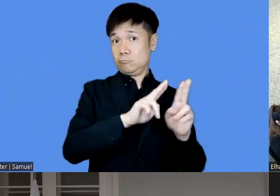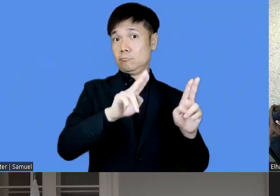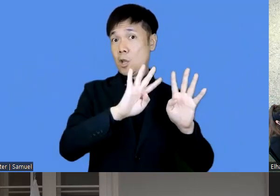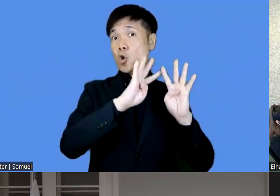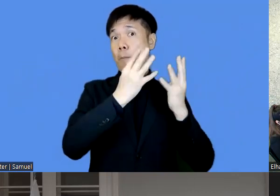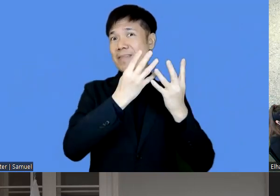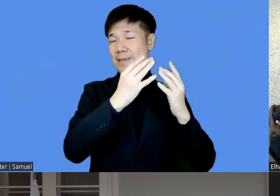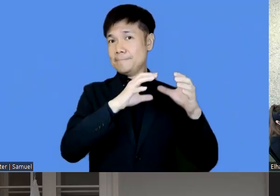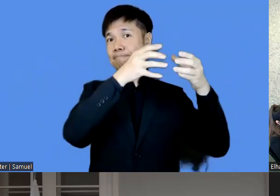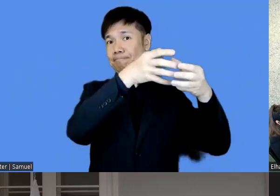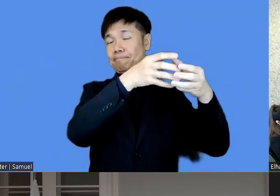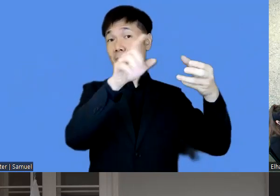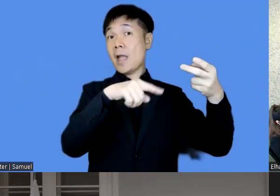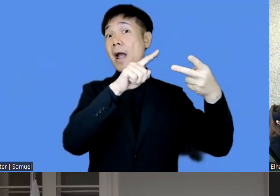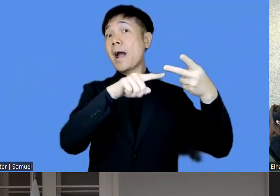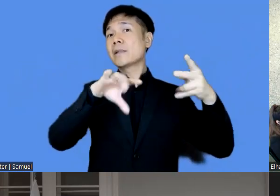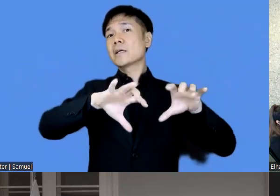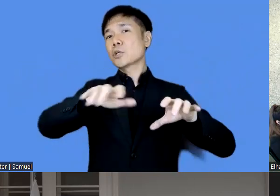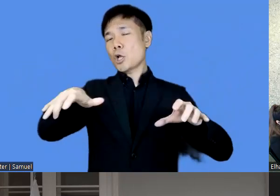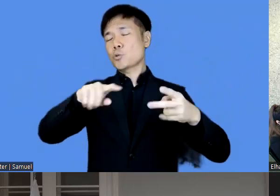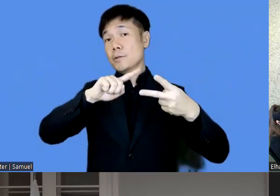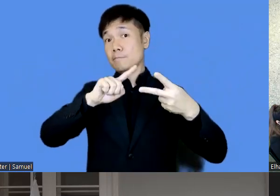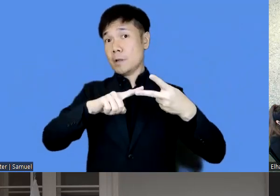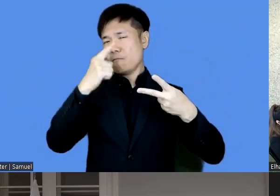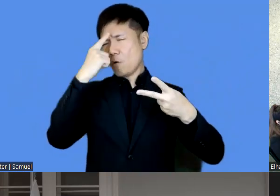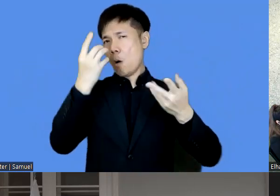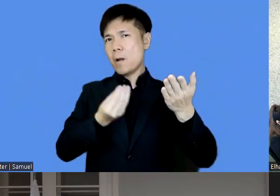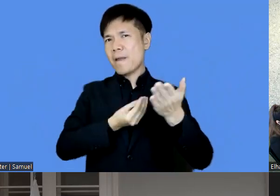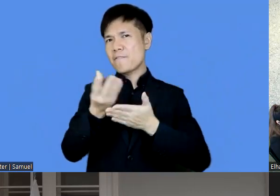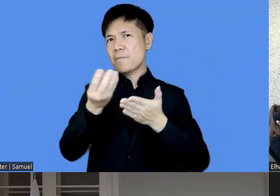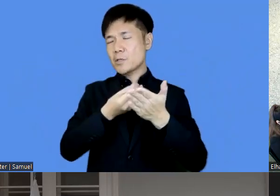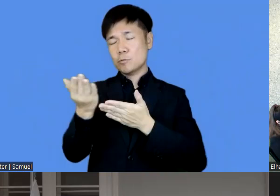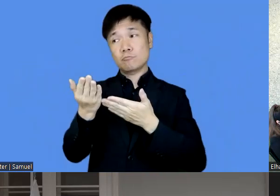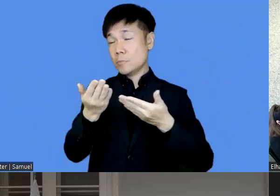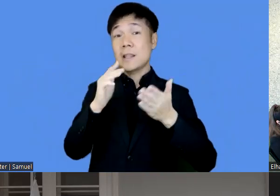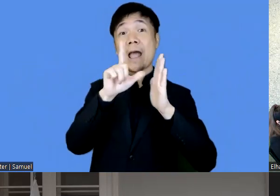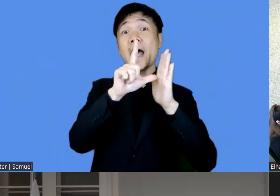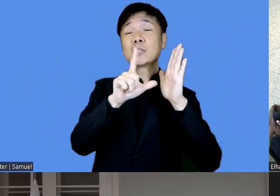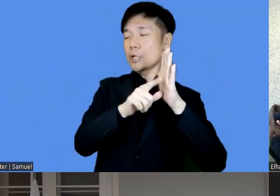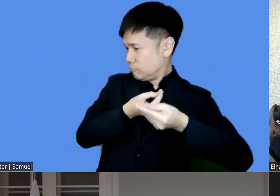of national interest in terms of dissemination, implementation of IHL, and they usually involve